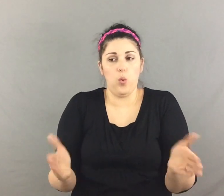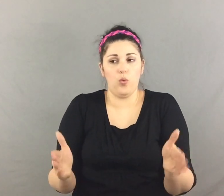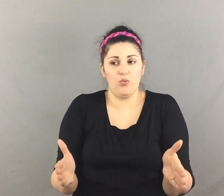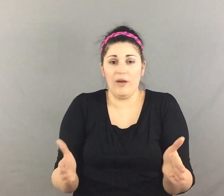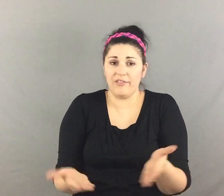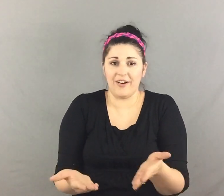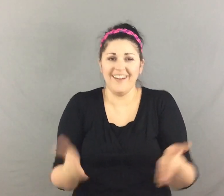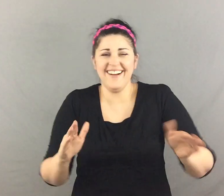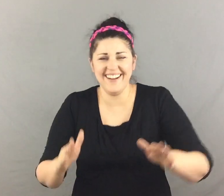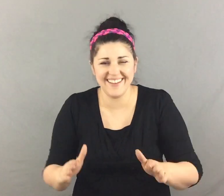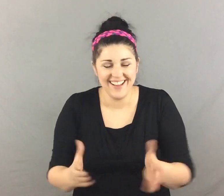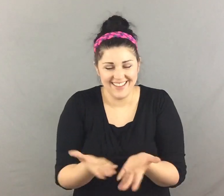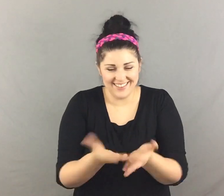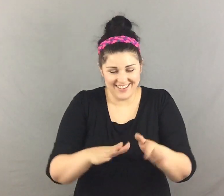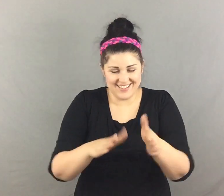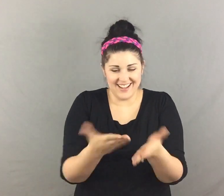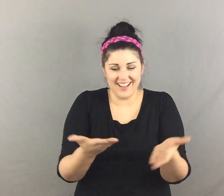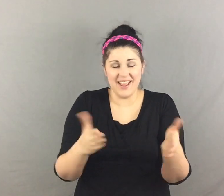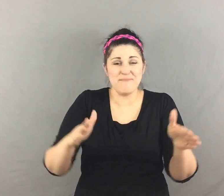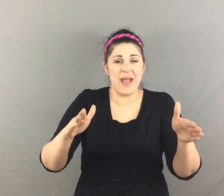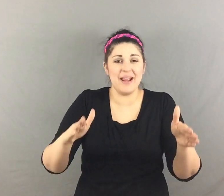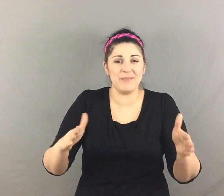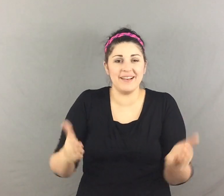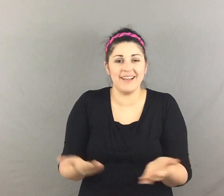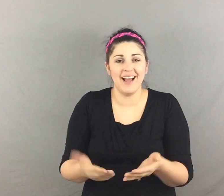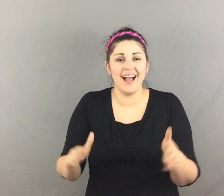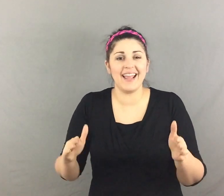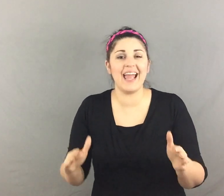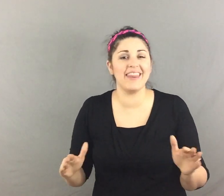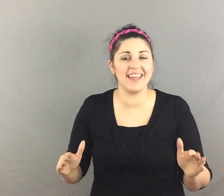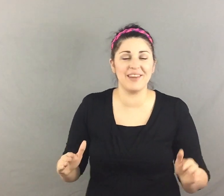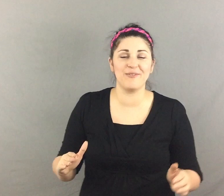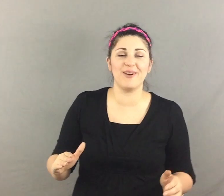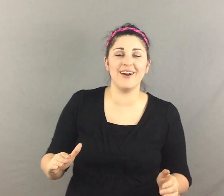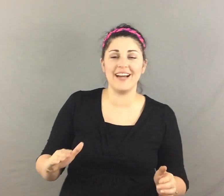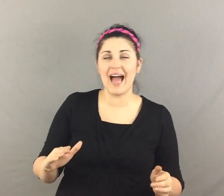cool river in bank. But again, being in the word,